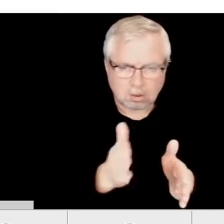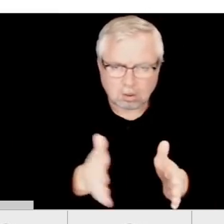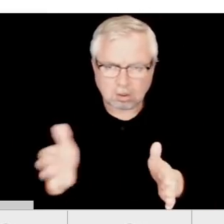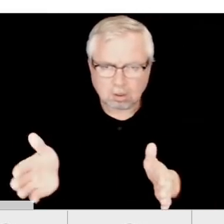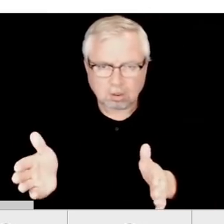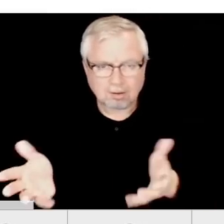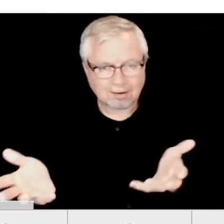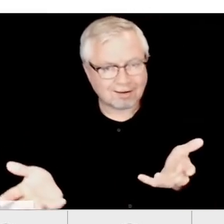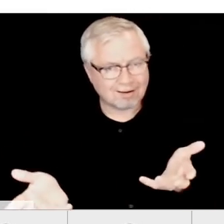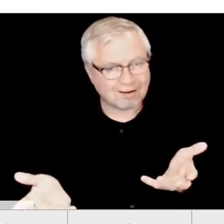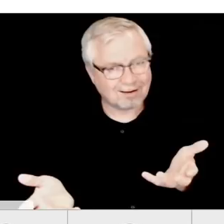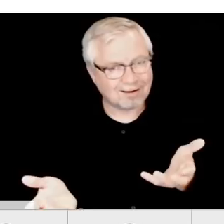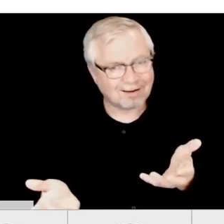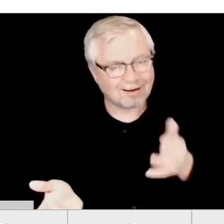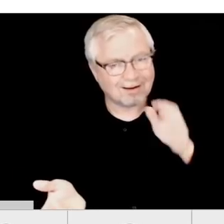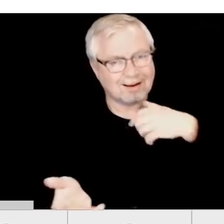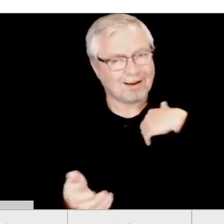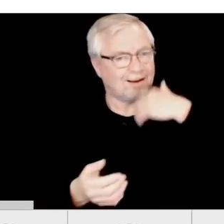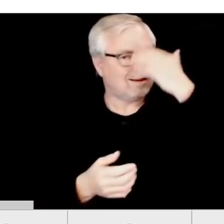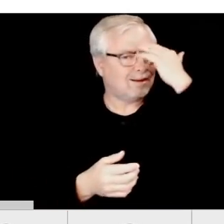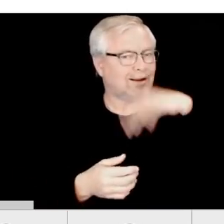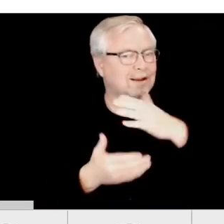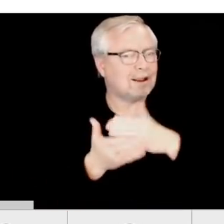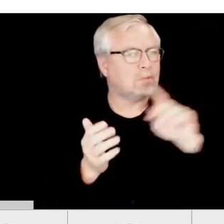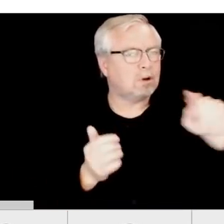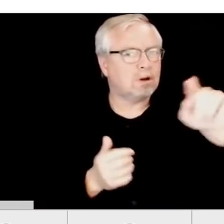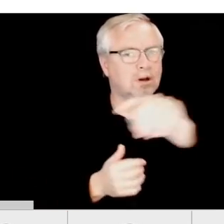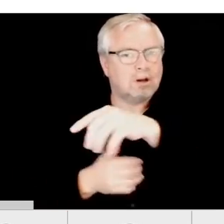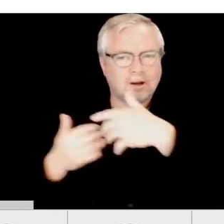We want to make sure that we don't overestimate the need for hospital care